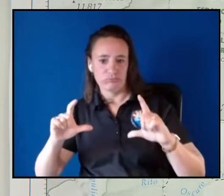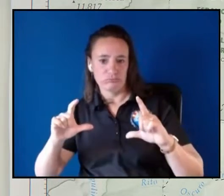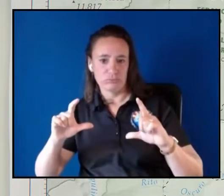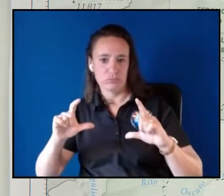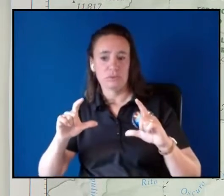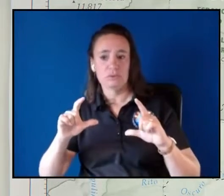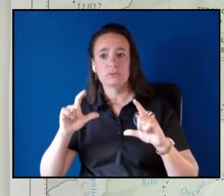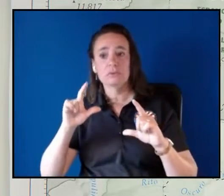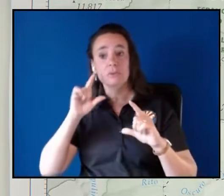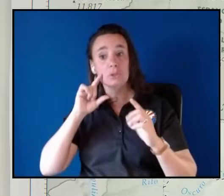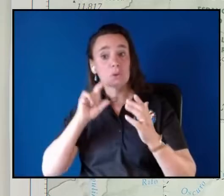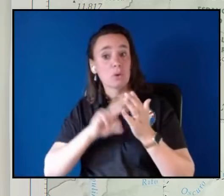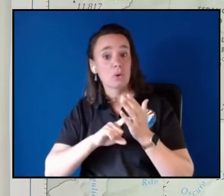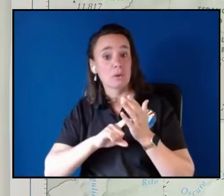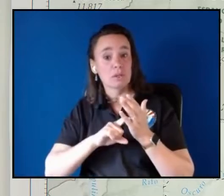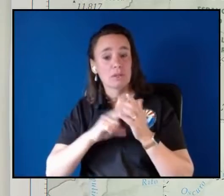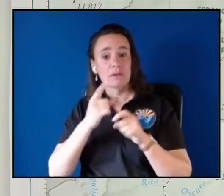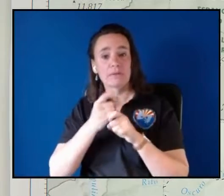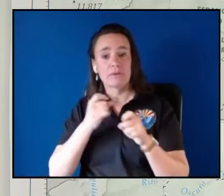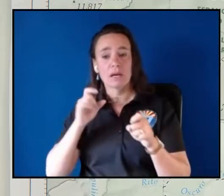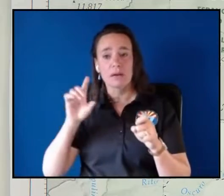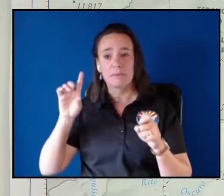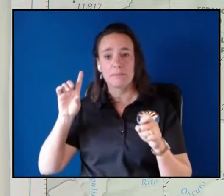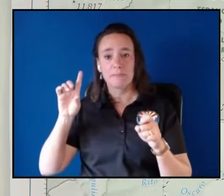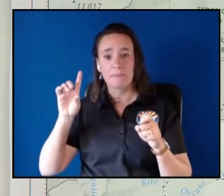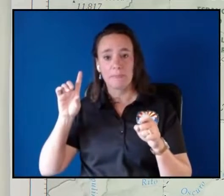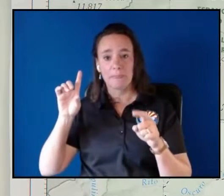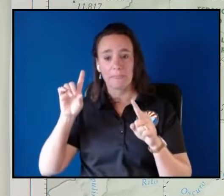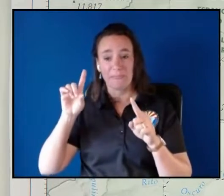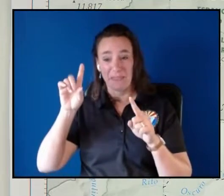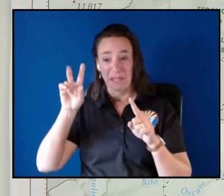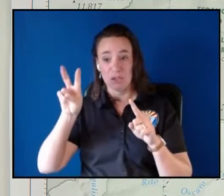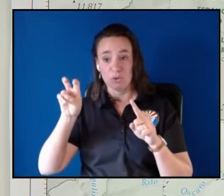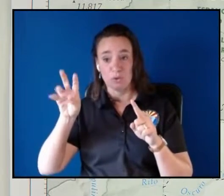coming off this 250 Helispot, Helispot 250, coming over